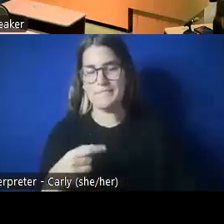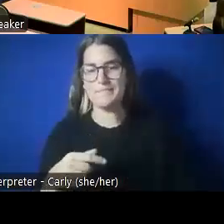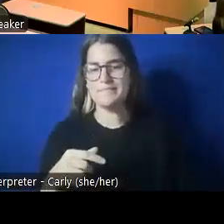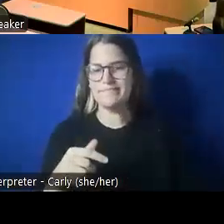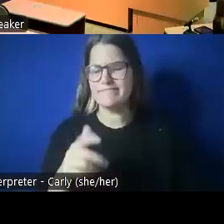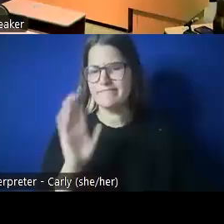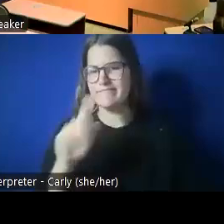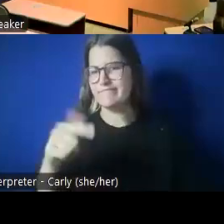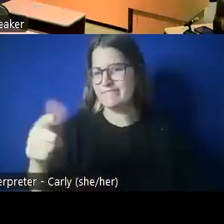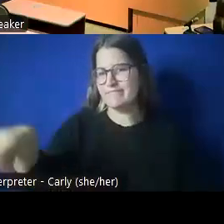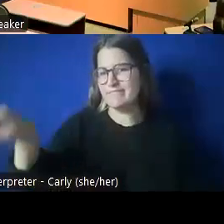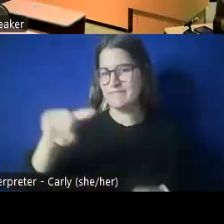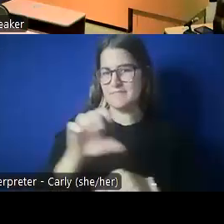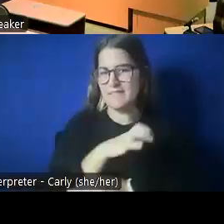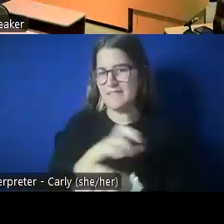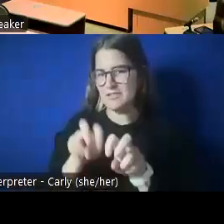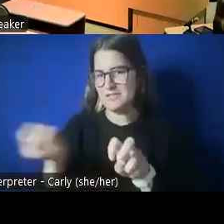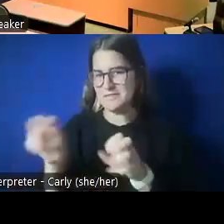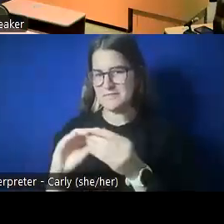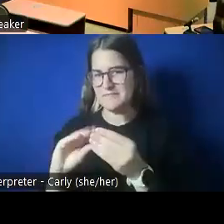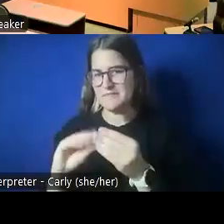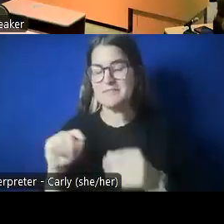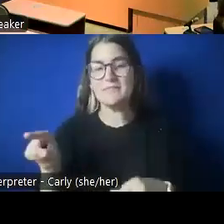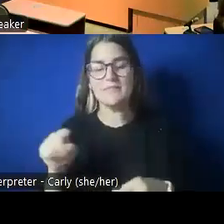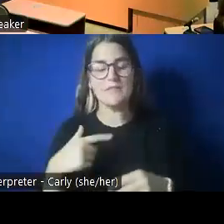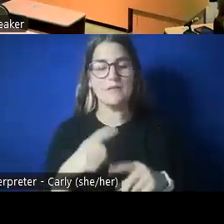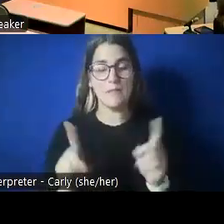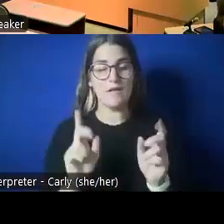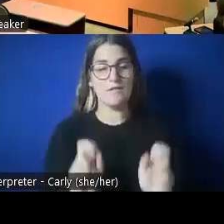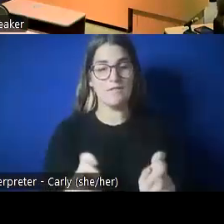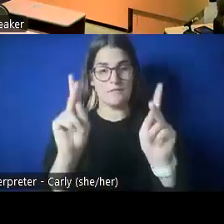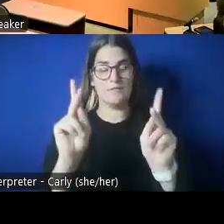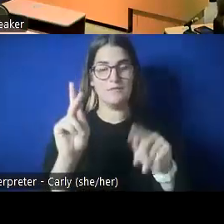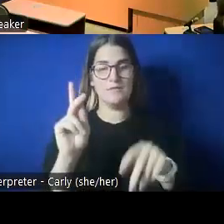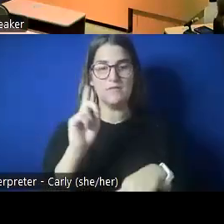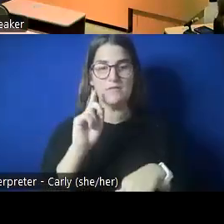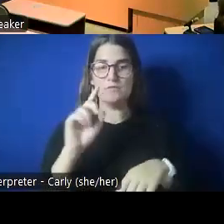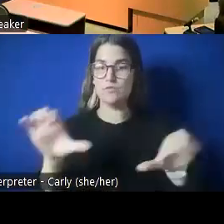experience but there is definitely room for and um opportunity to do co-management um and it's